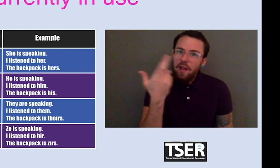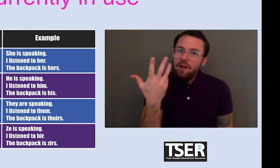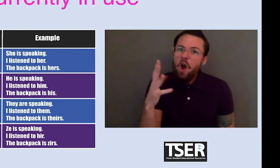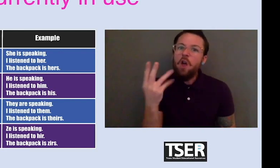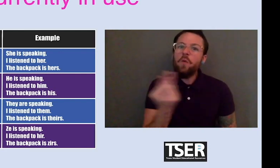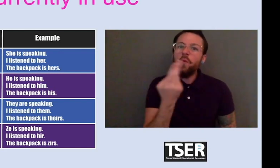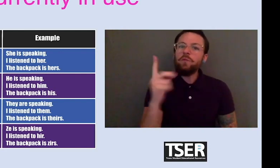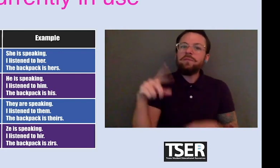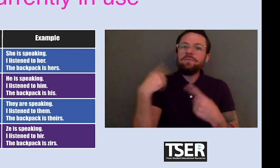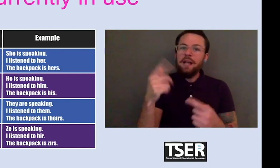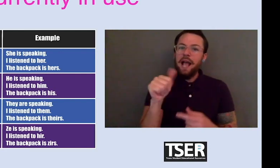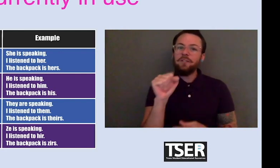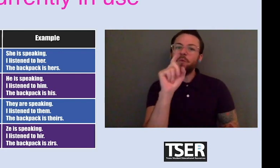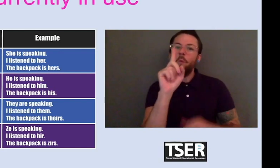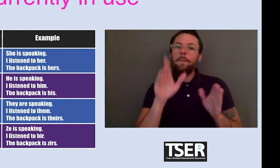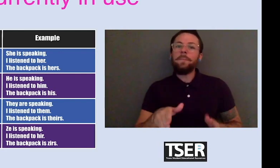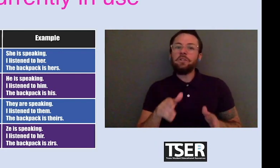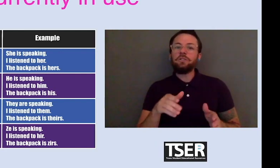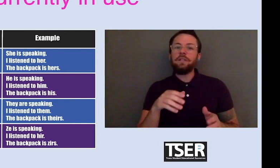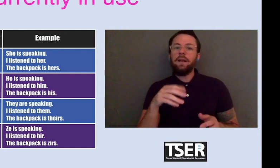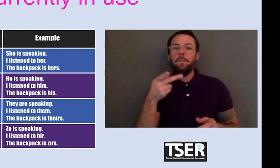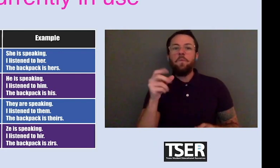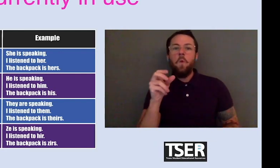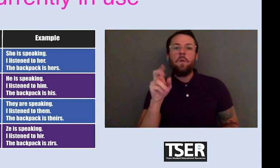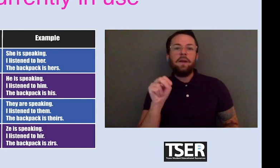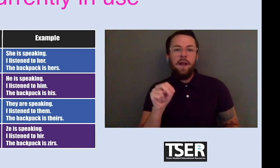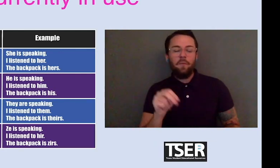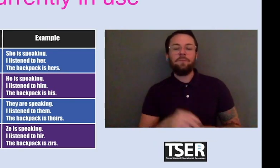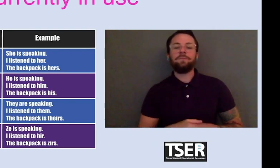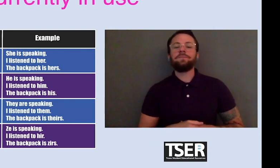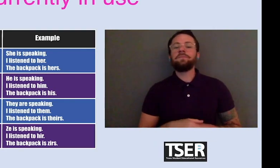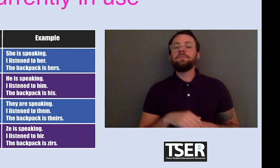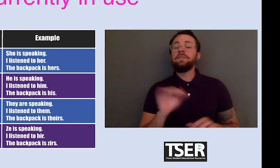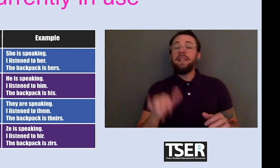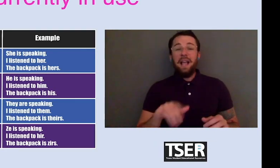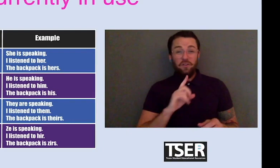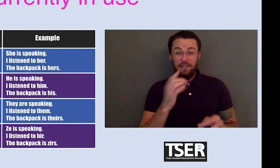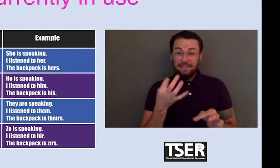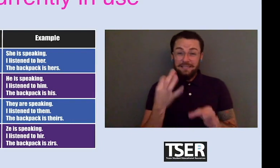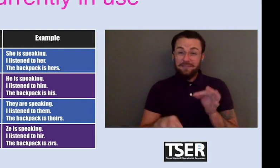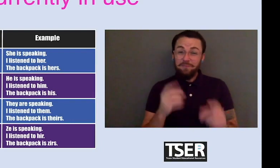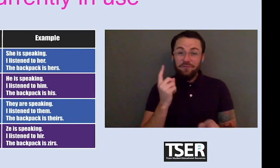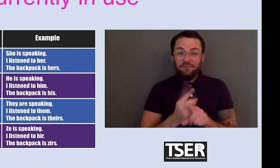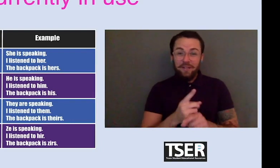Someone, so you know we're only talking about one person but then you use the possessive